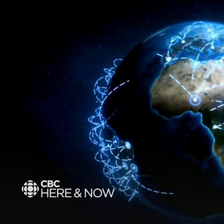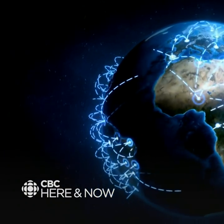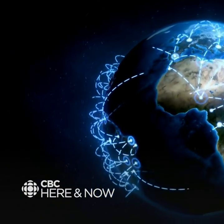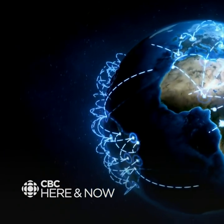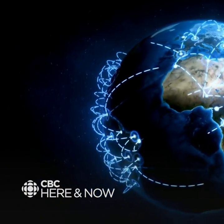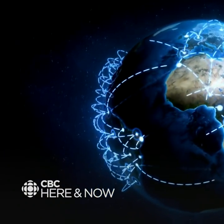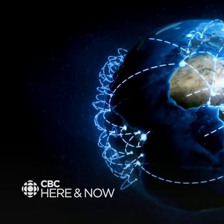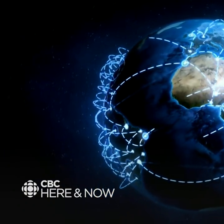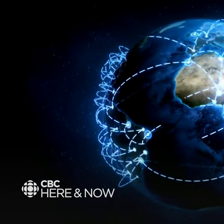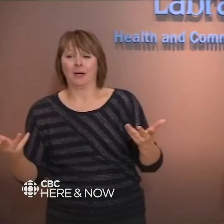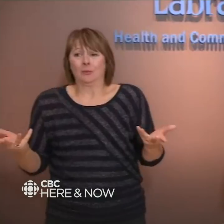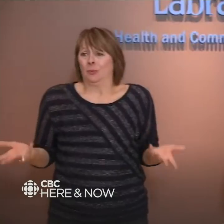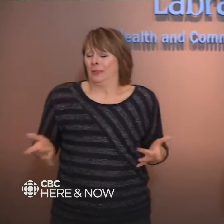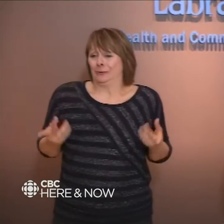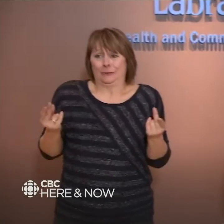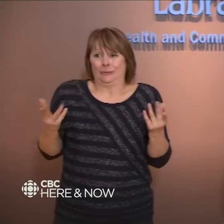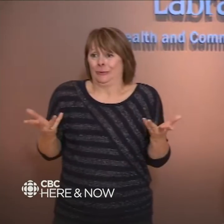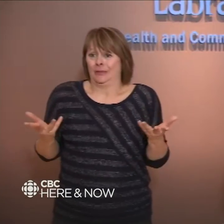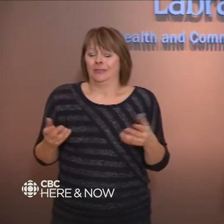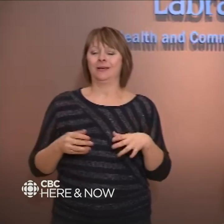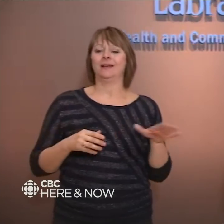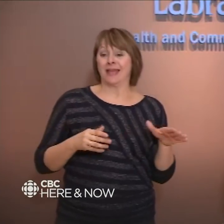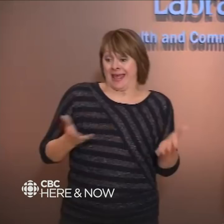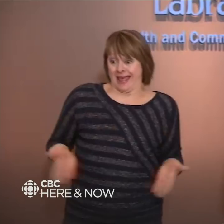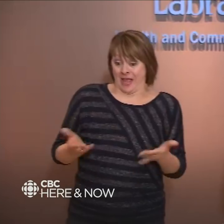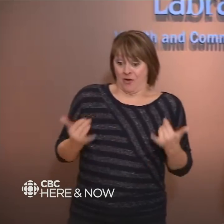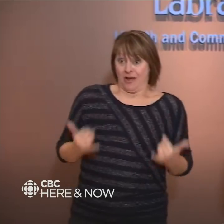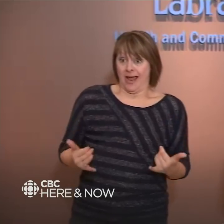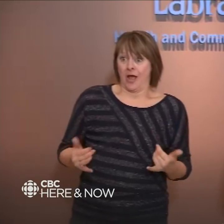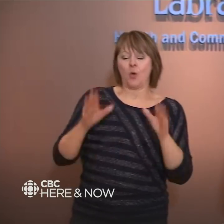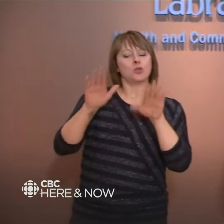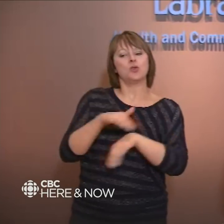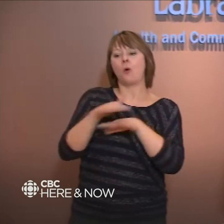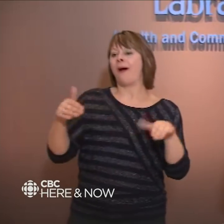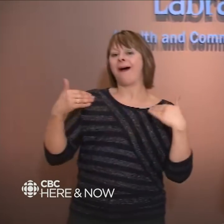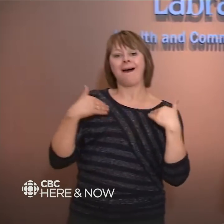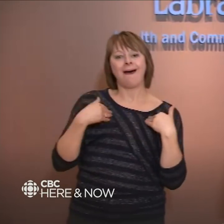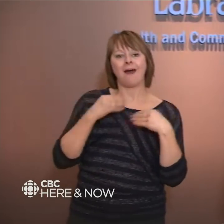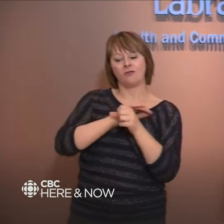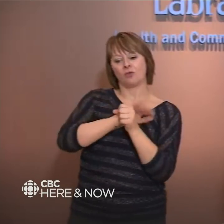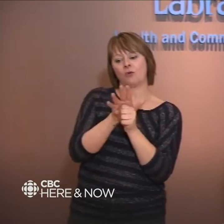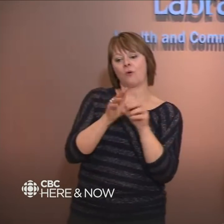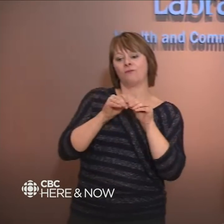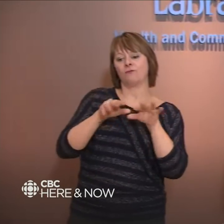SYMPTOMATIC, 114 COUNTRIES ARE EFFECTED AND THE W.H.O. DECLARES